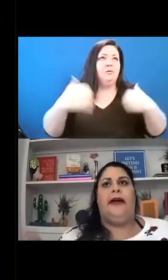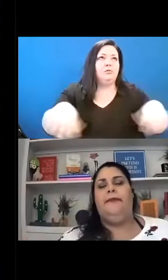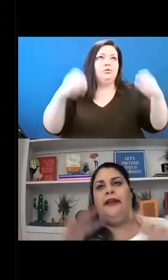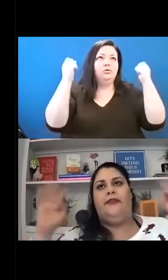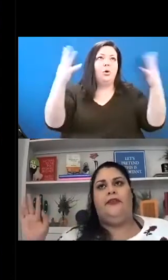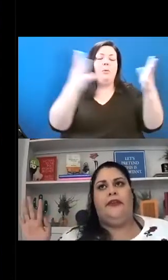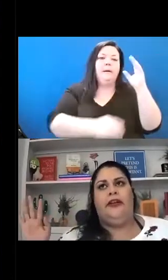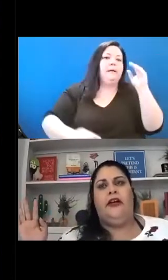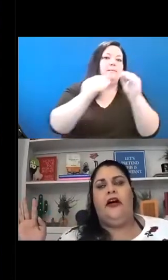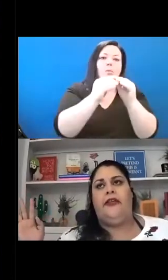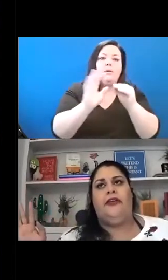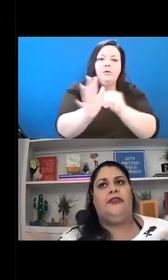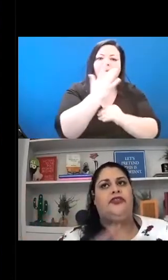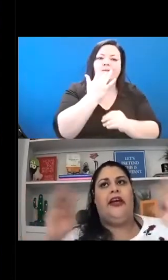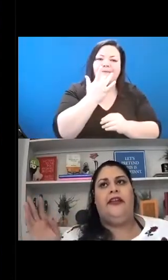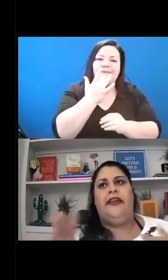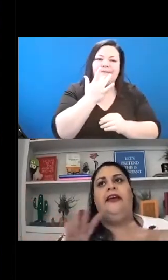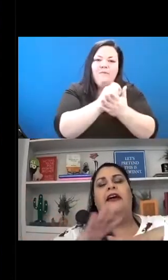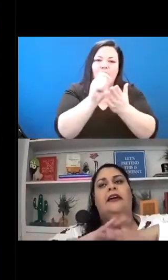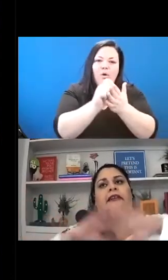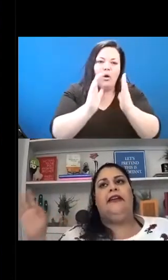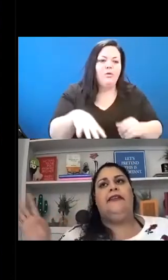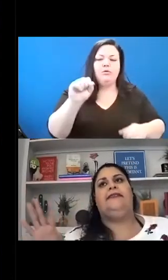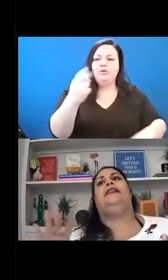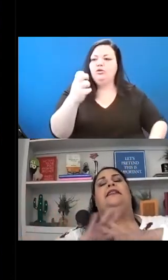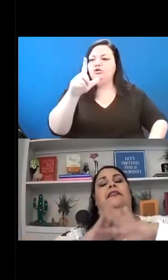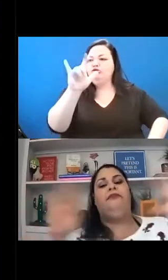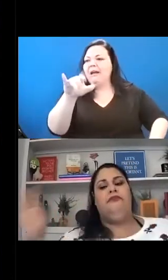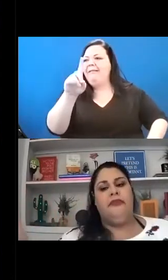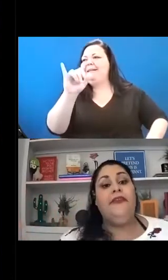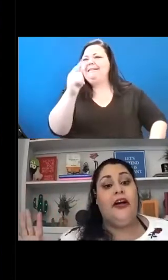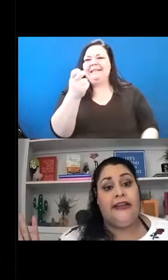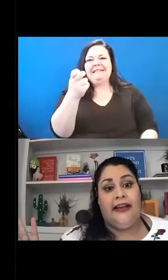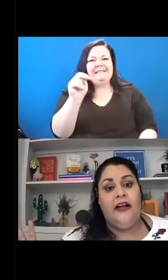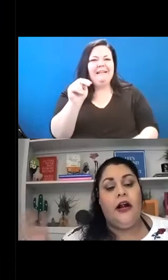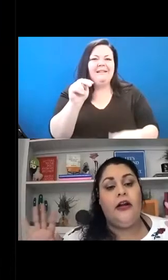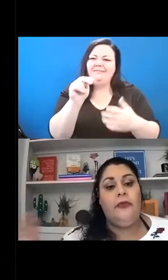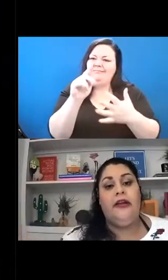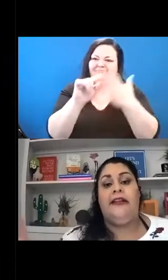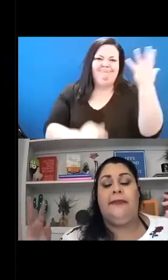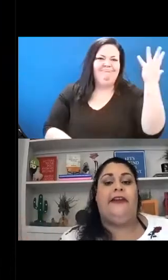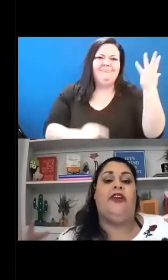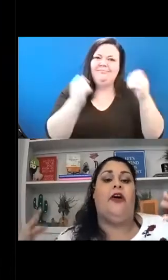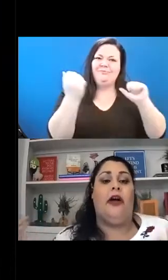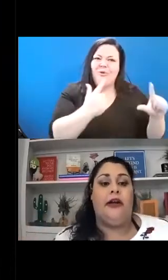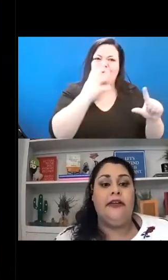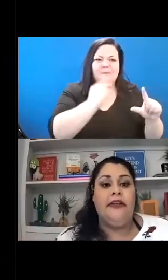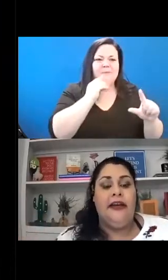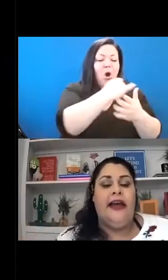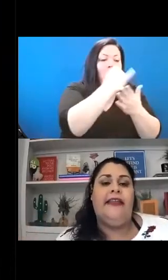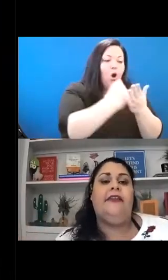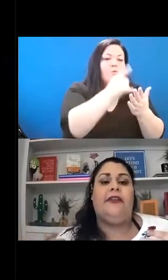of your favorite authors shelly dickinson they've all done it art inspires art and that really is